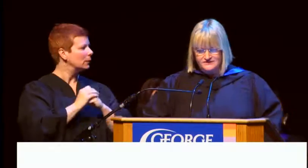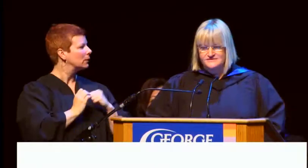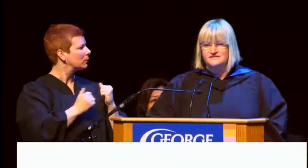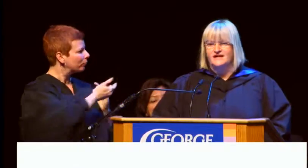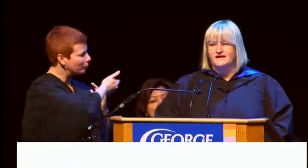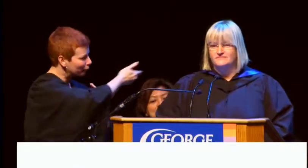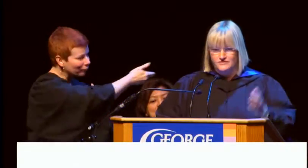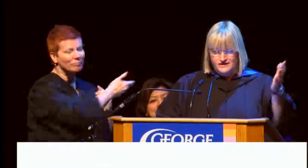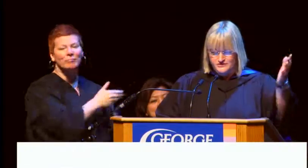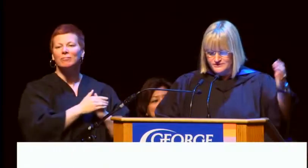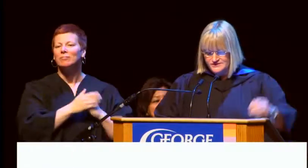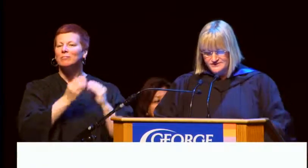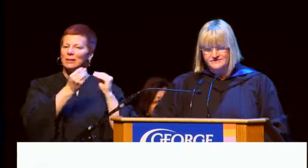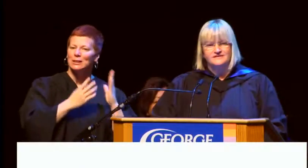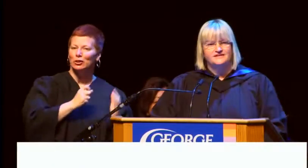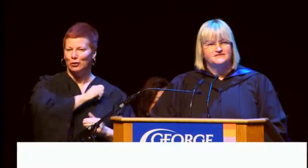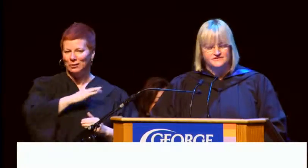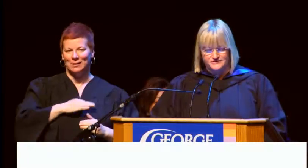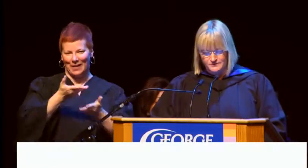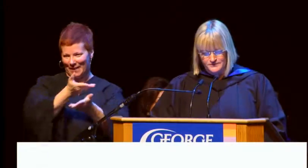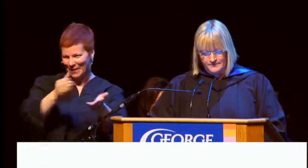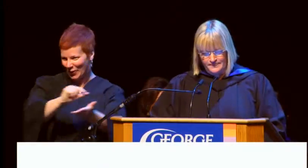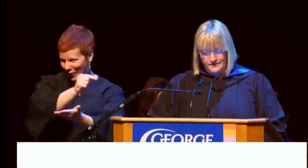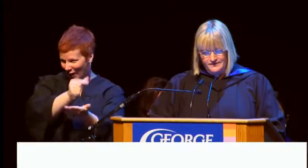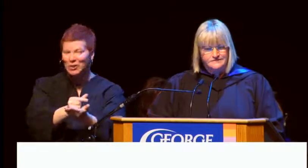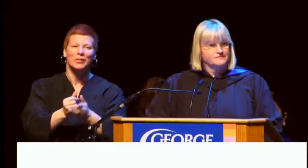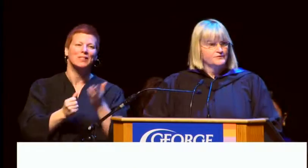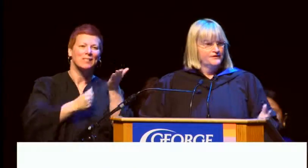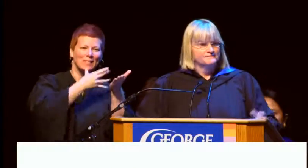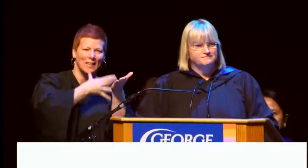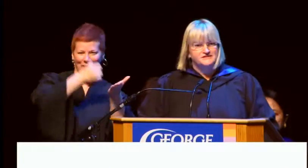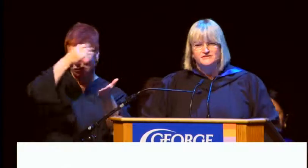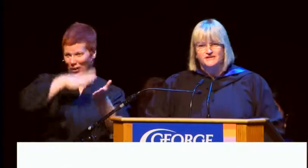AND STAFF, GRADUATES, AND LADIES AND GENTLEMEN. GOOD MORNING.